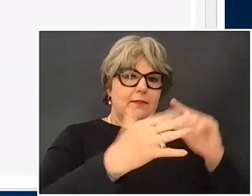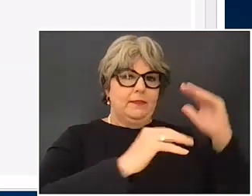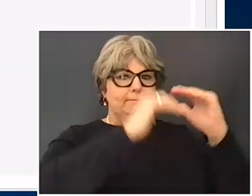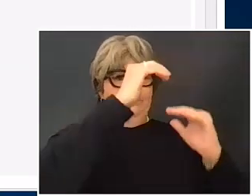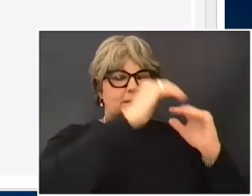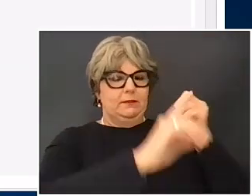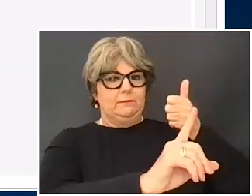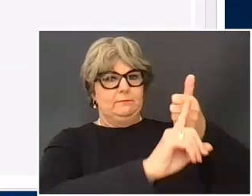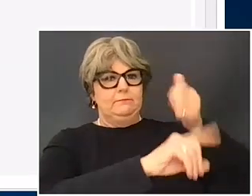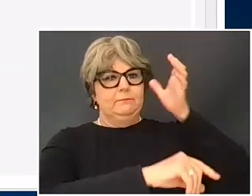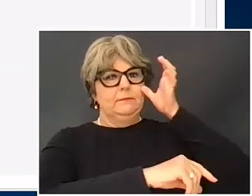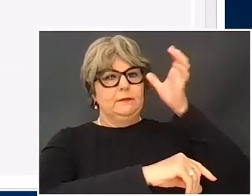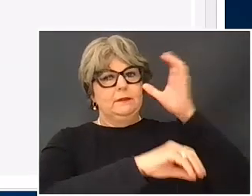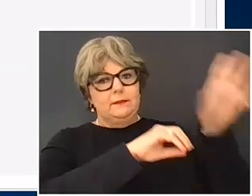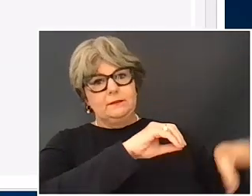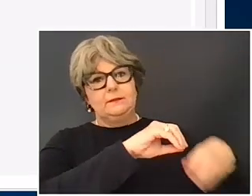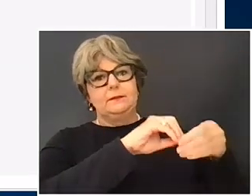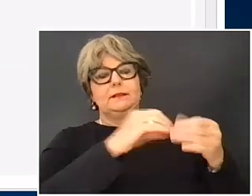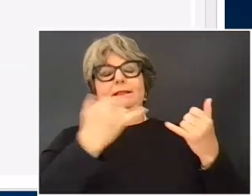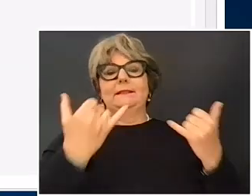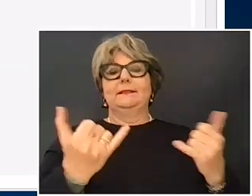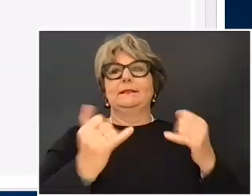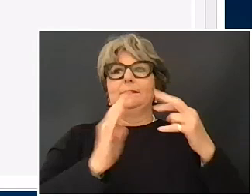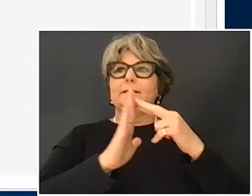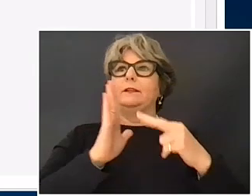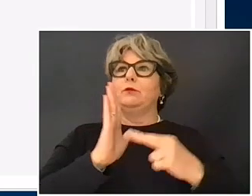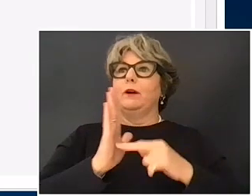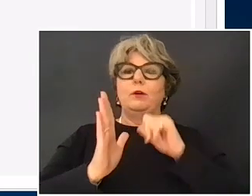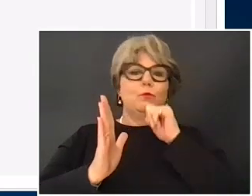baked into the existing regulation and we were not proposing to change that.